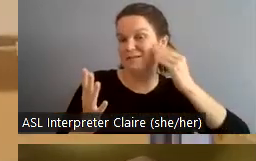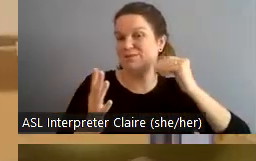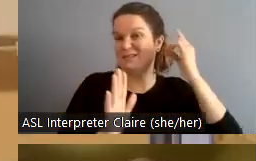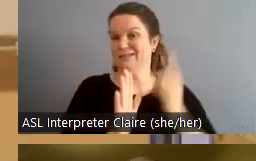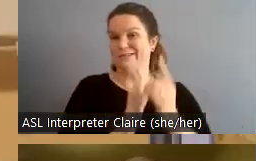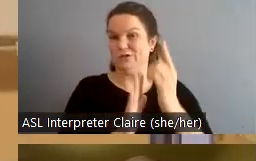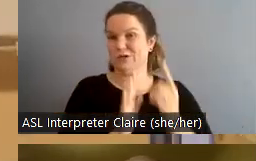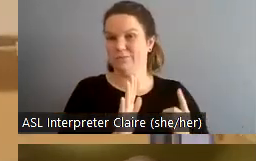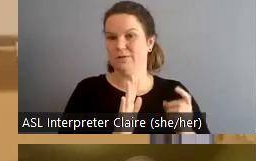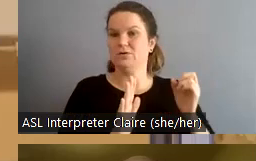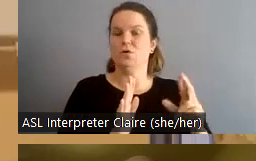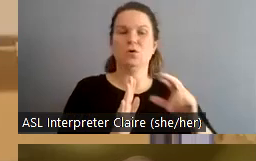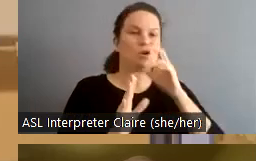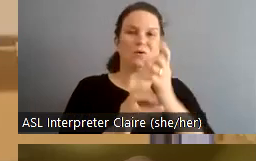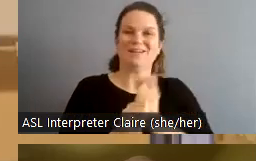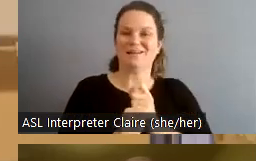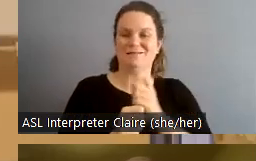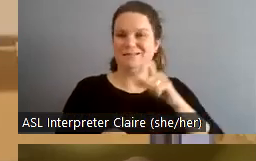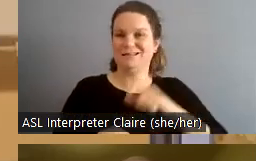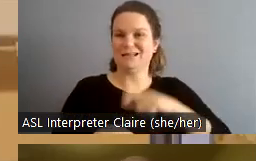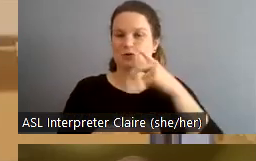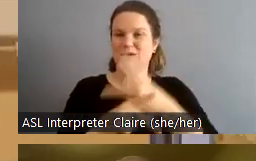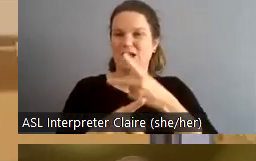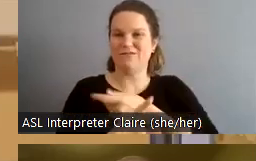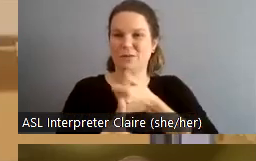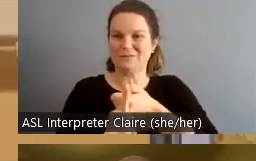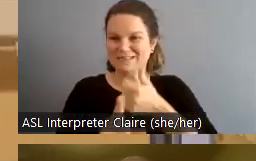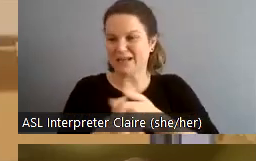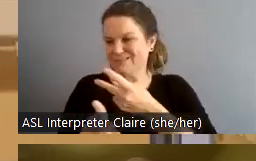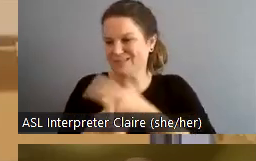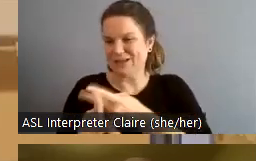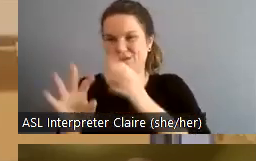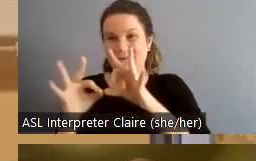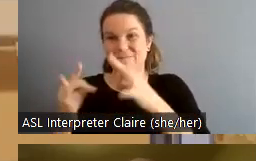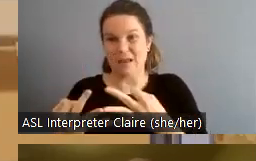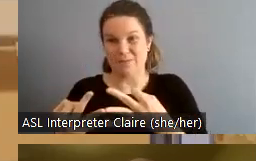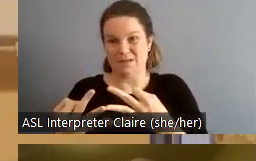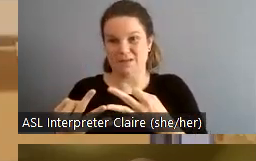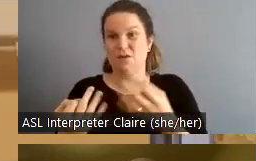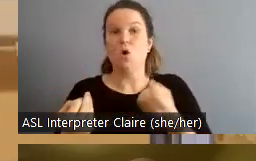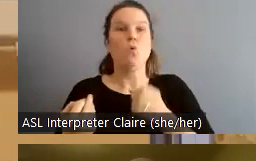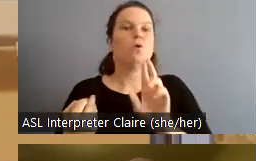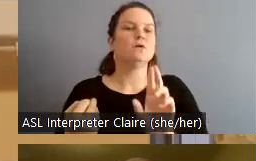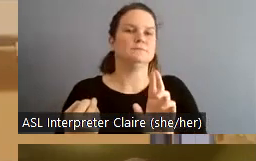receiving time that they need in order to take care of themselves or to take care of their families. Or in the sense